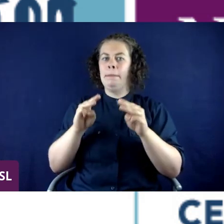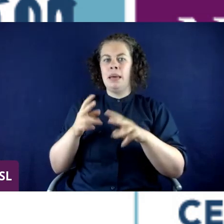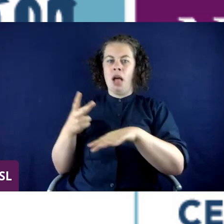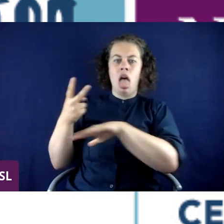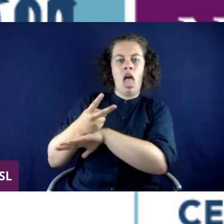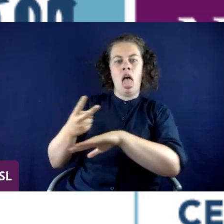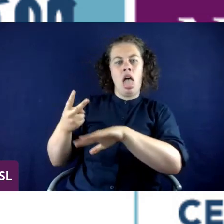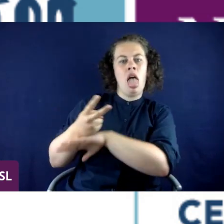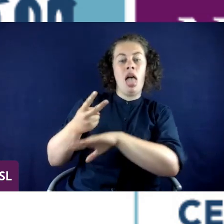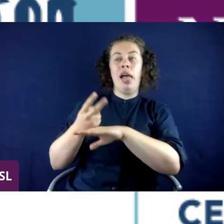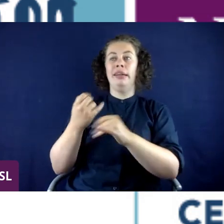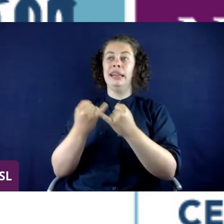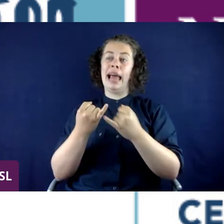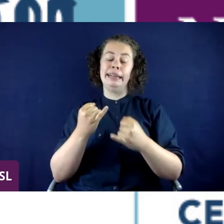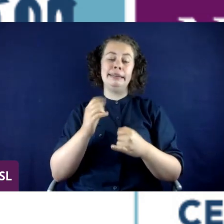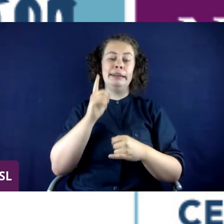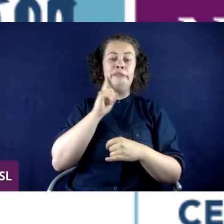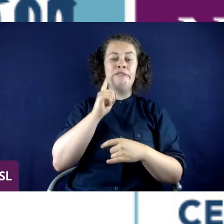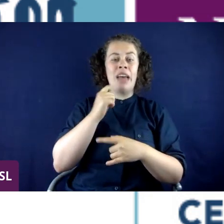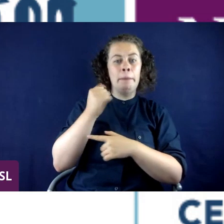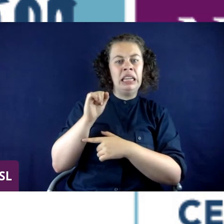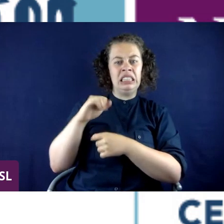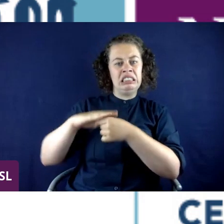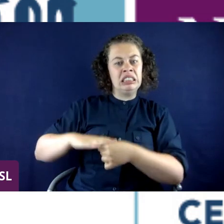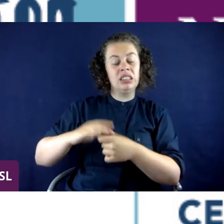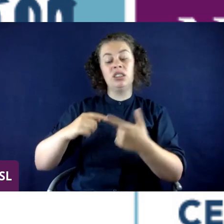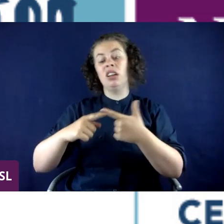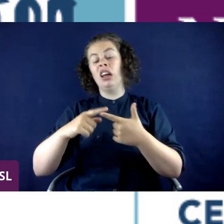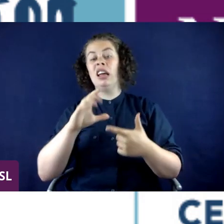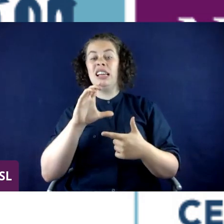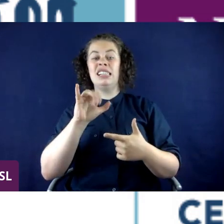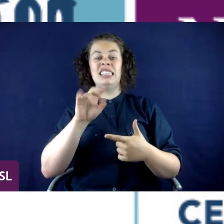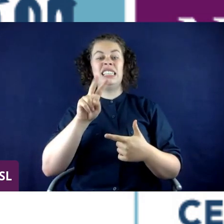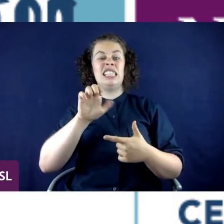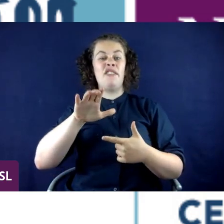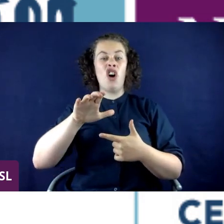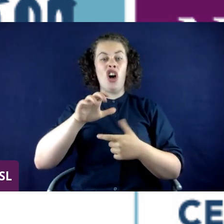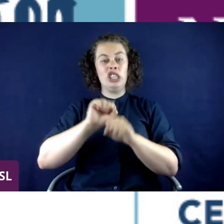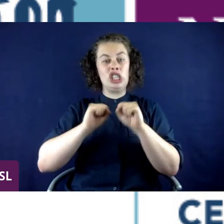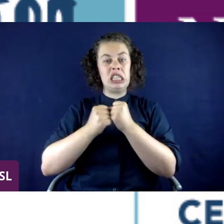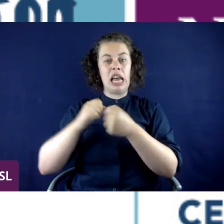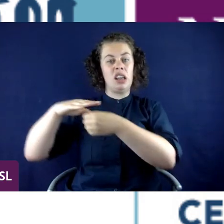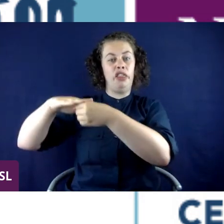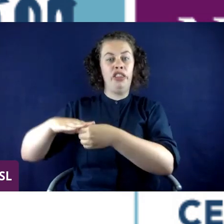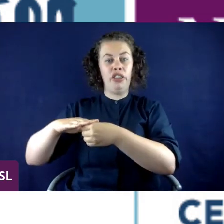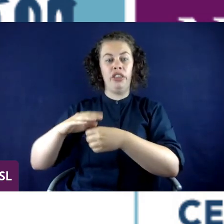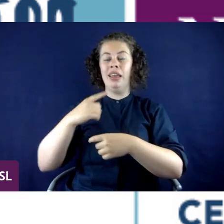but civil society, are those who were not related, they were not using the right platform and we